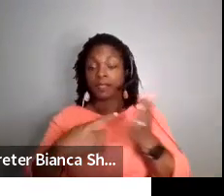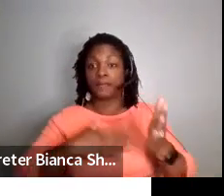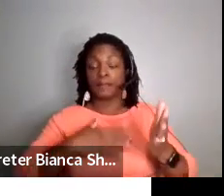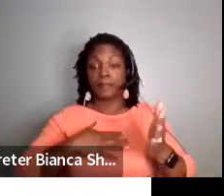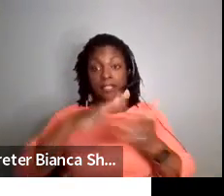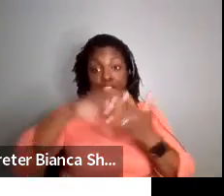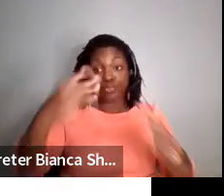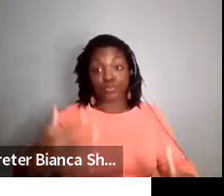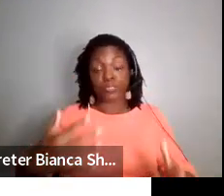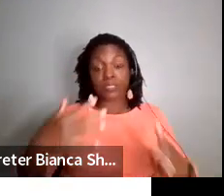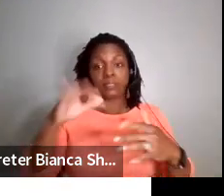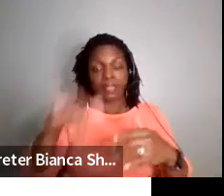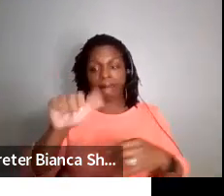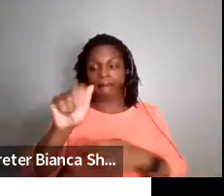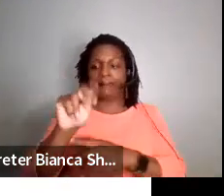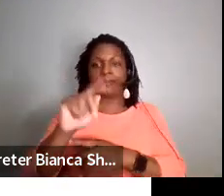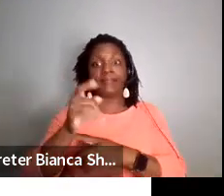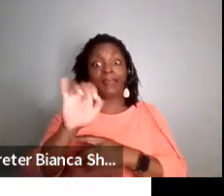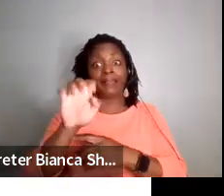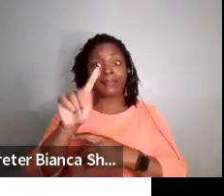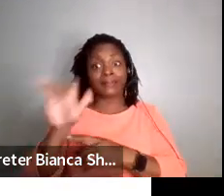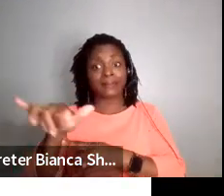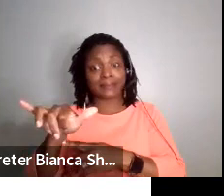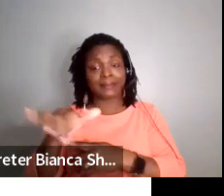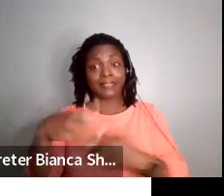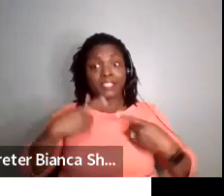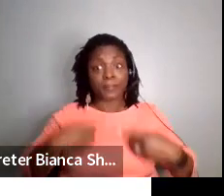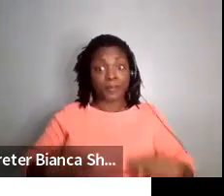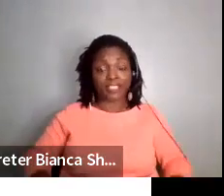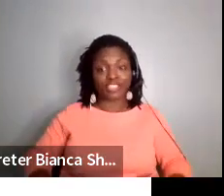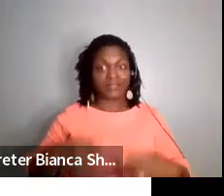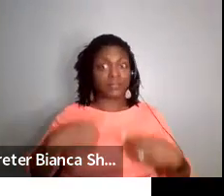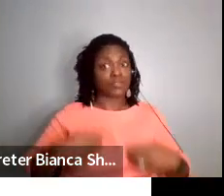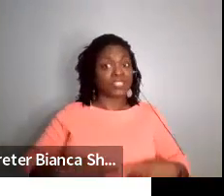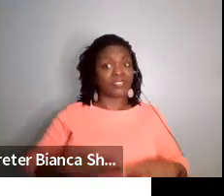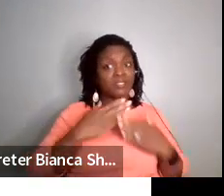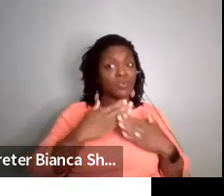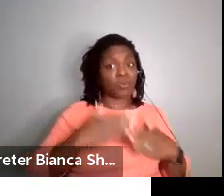Doing assignments had brought out a lot of anxiety in my students.